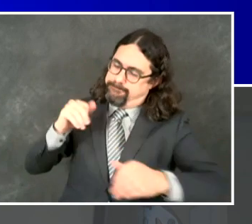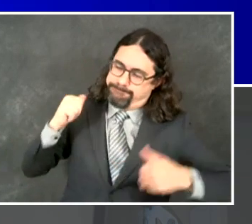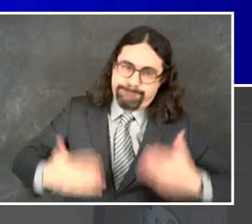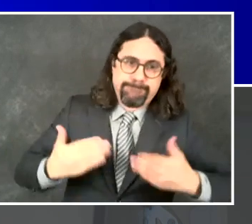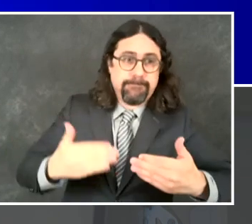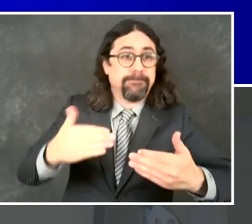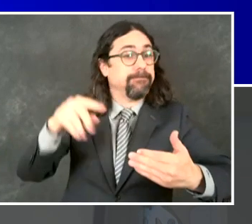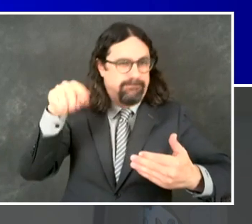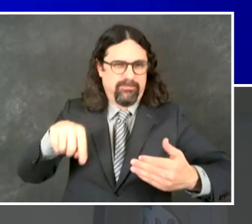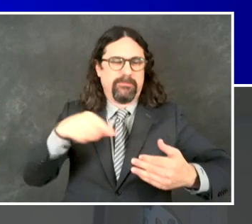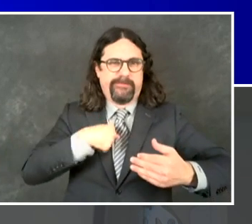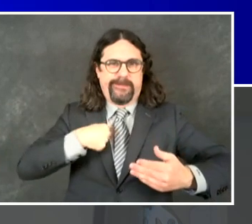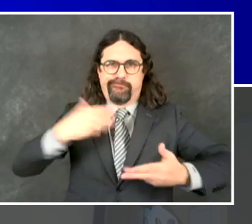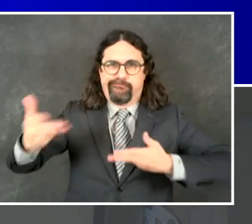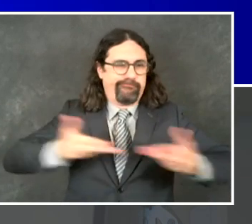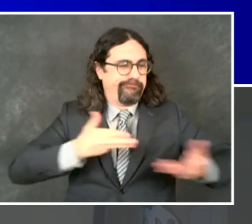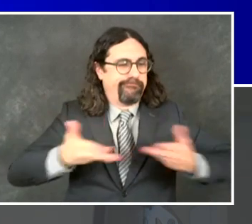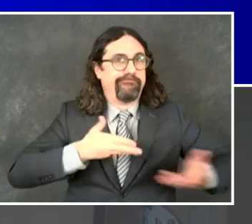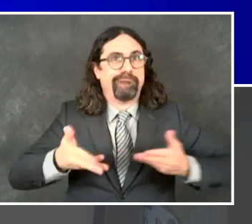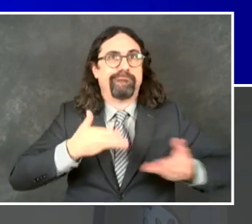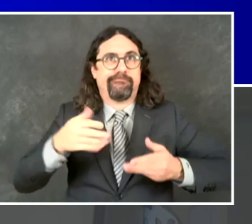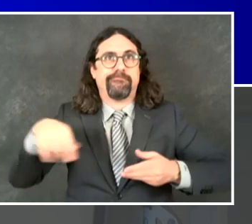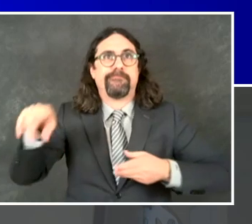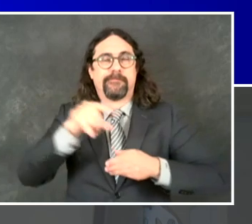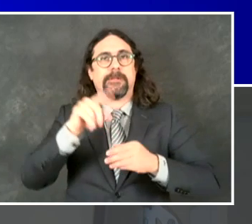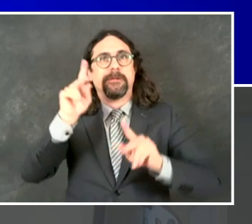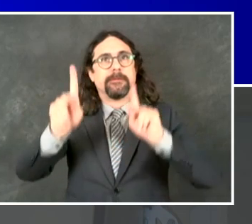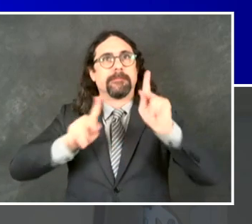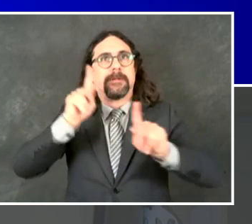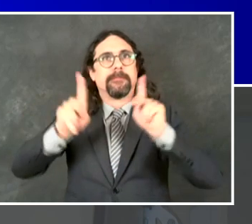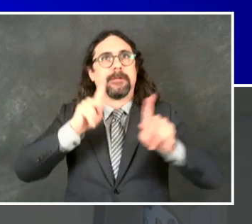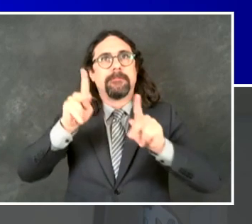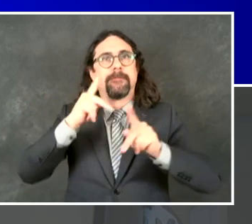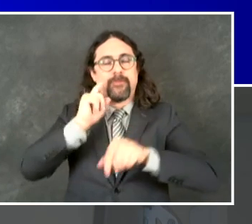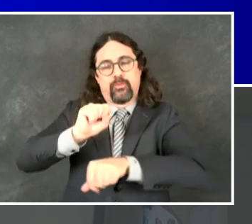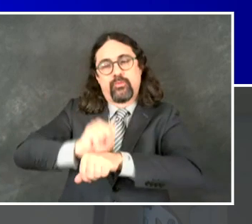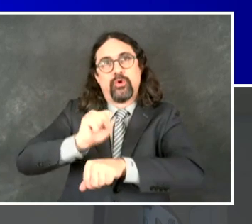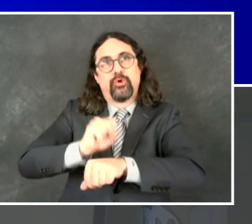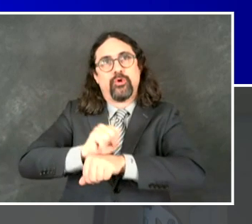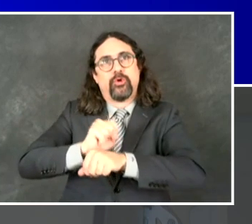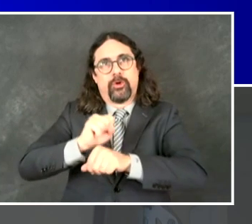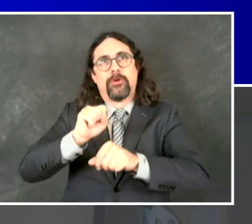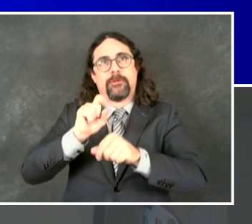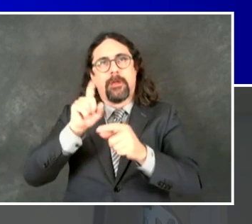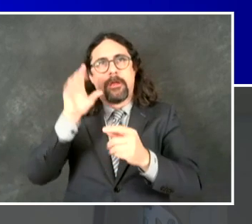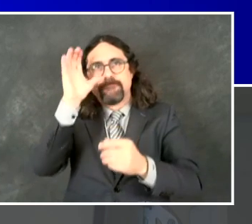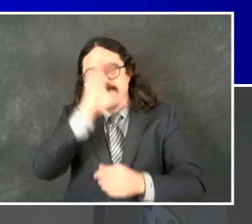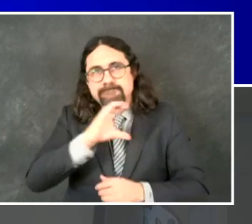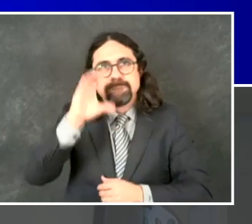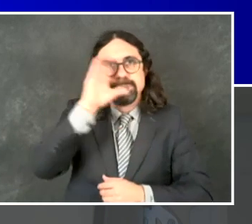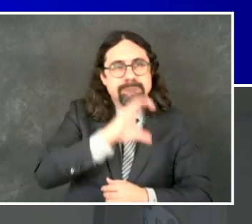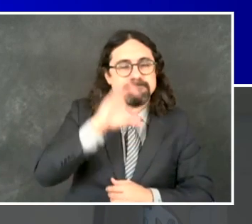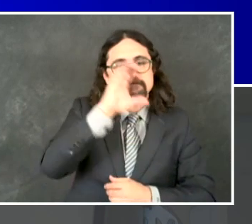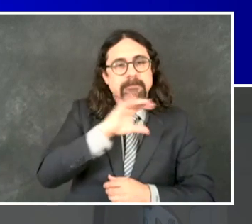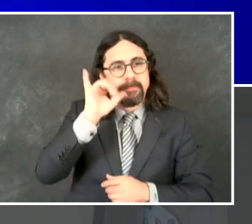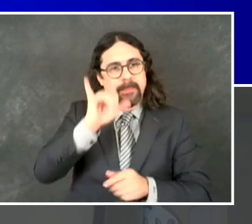SO I'M ANNOUNCING TODAY THAT WE ARE HIRING. WE ARE LOOKING